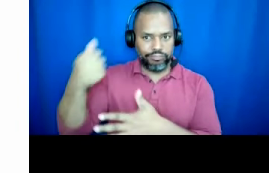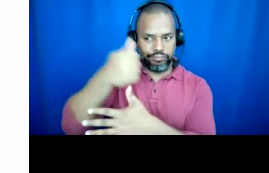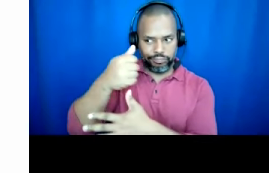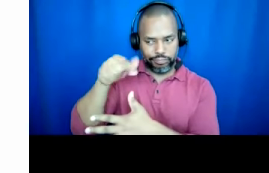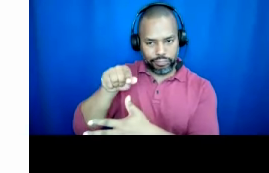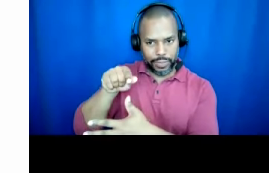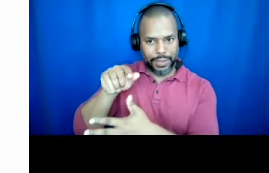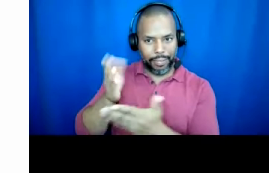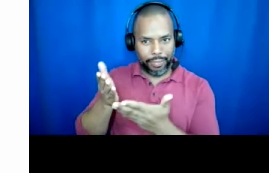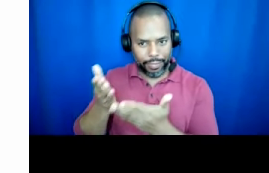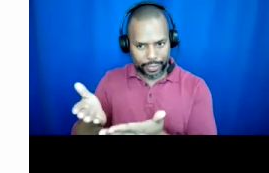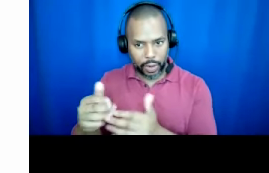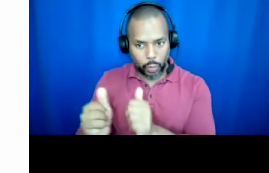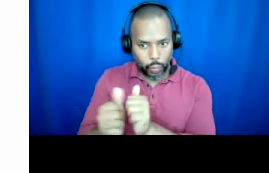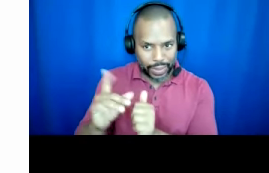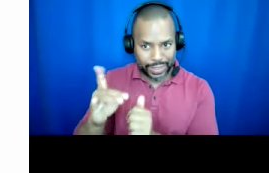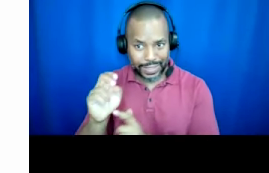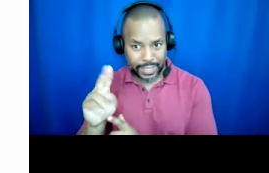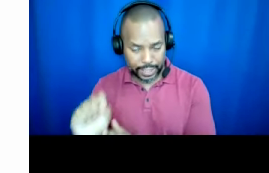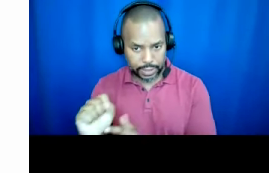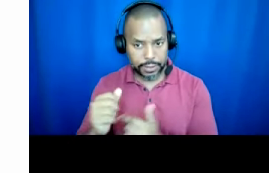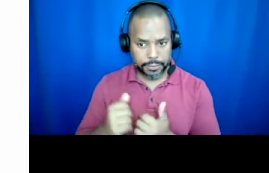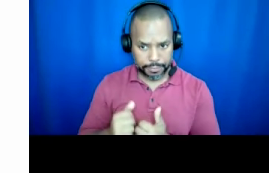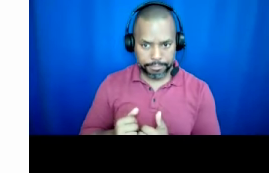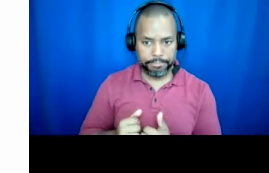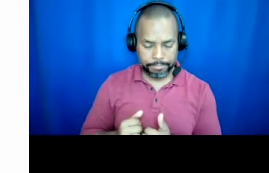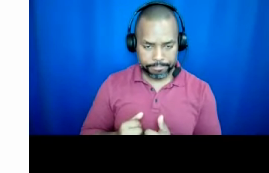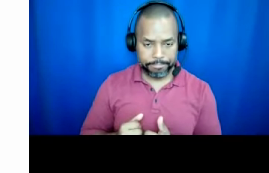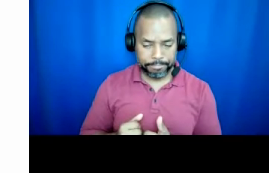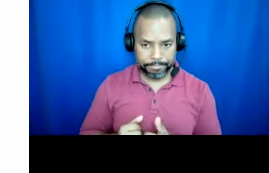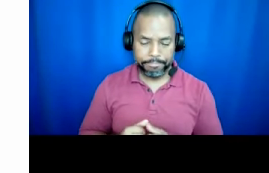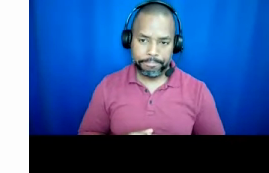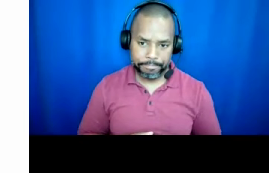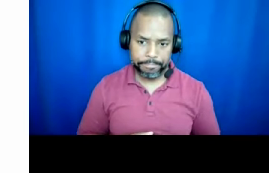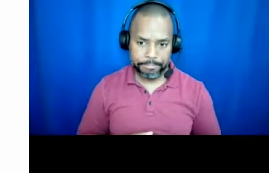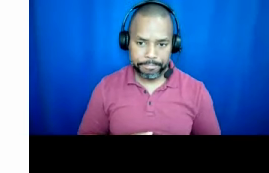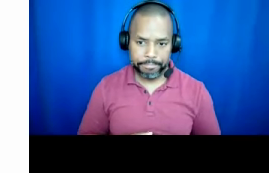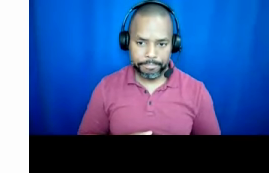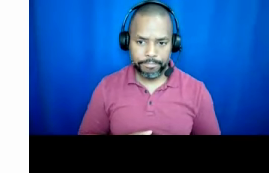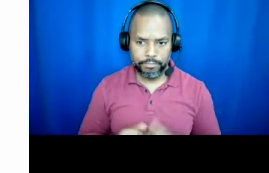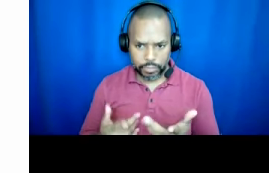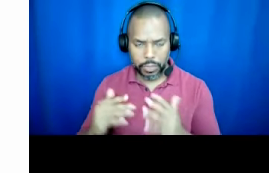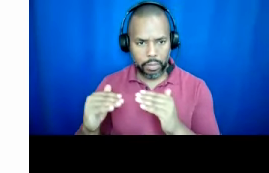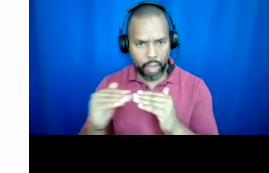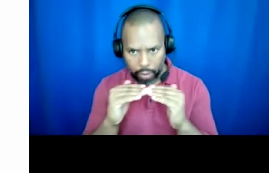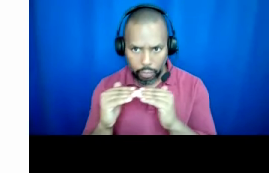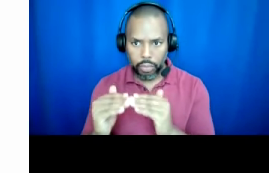among deans and areas to make sure that we're being, thoughtful and equitable in considering those requests.